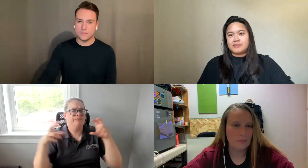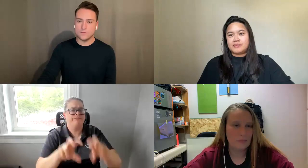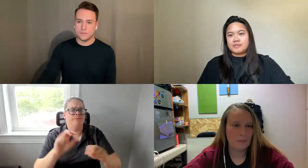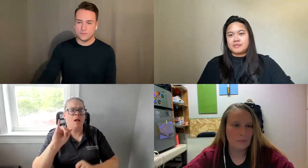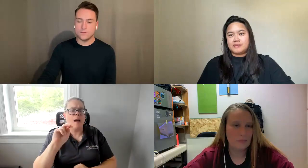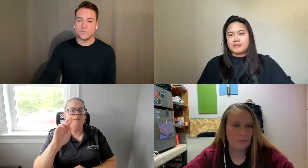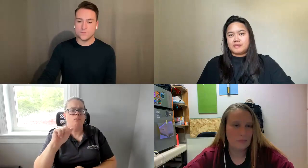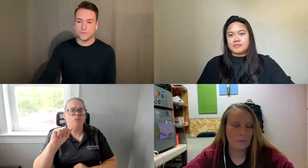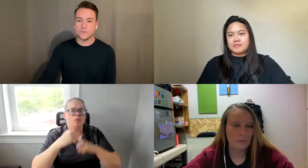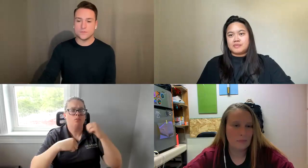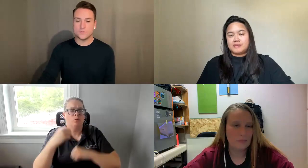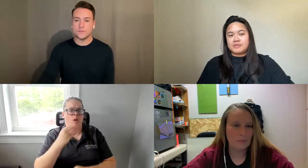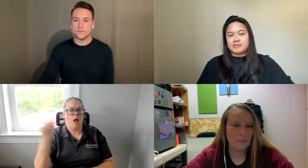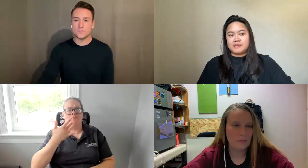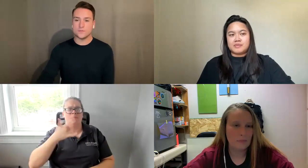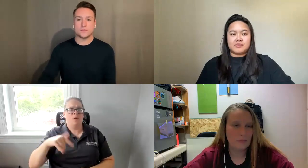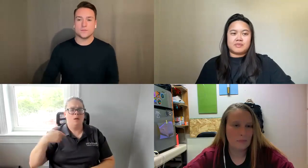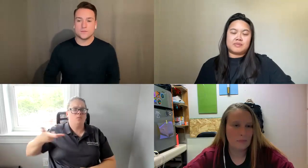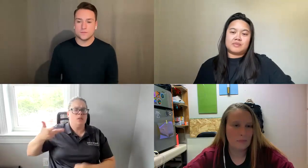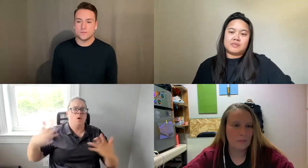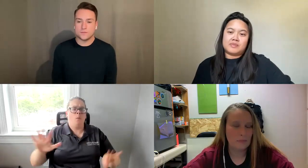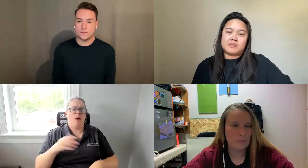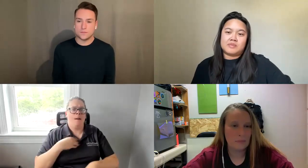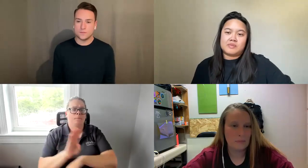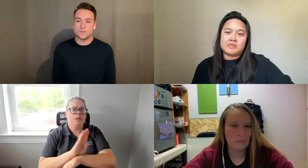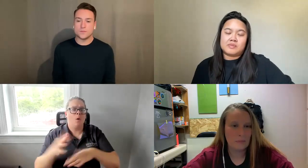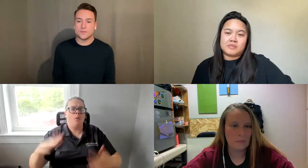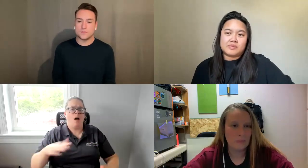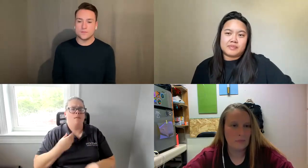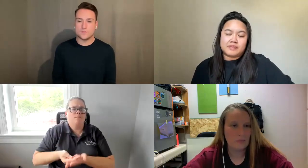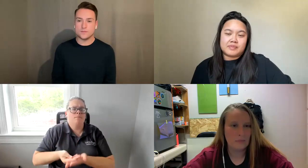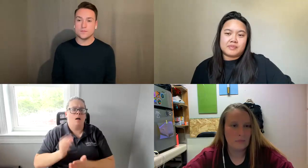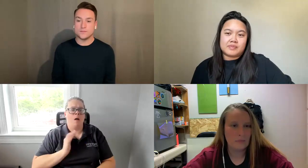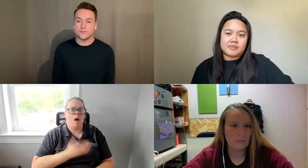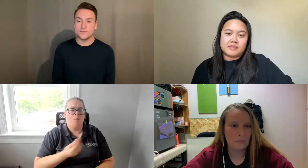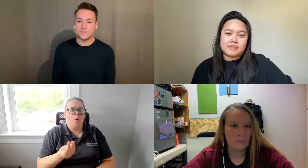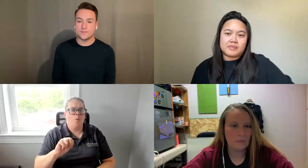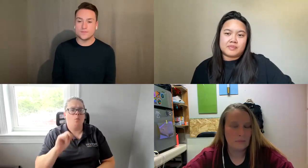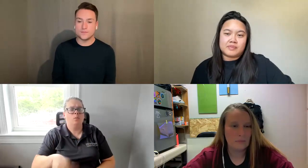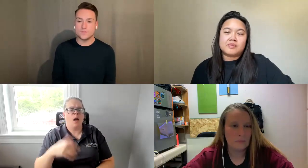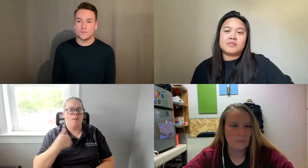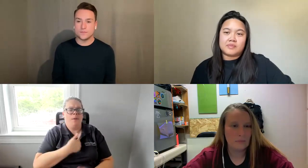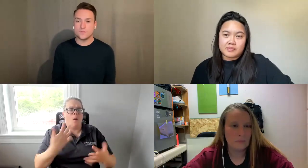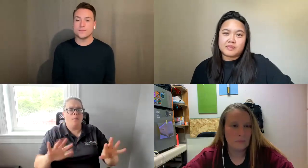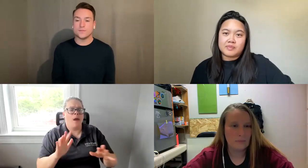But for the Lost River Vacations that was very different. I was really lucky that I already had those two other people who owned businesses, as